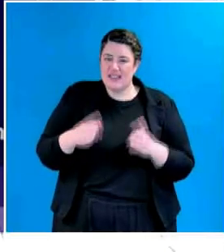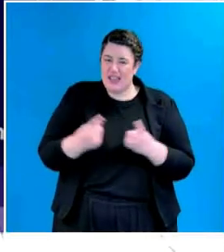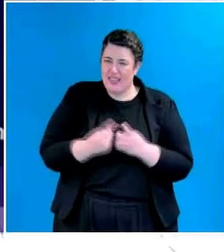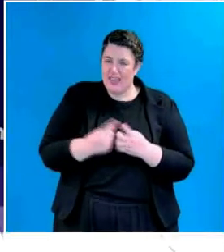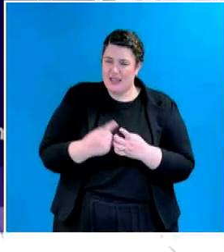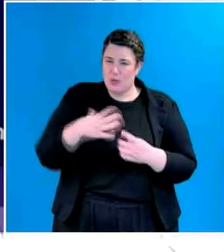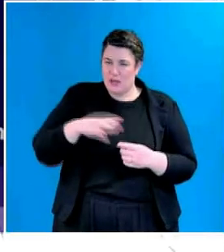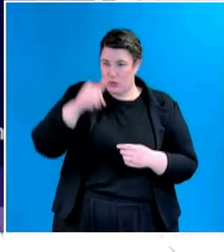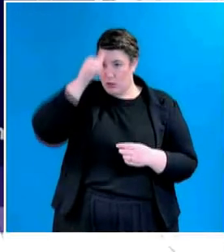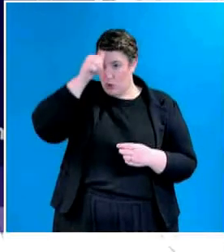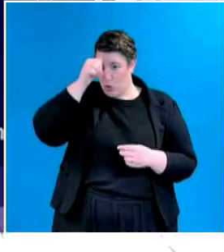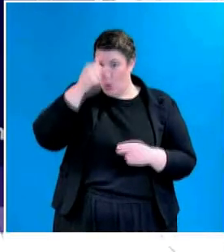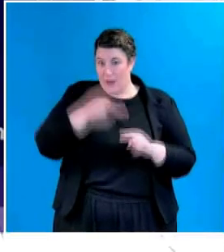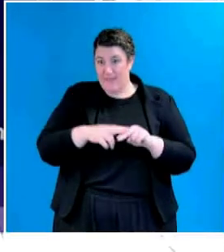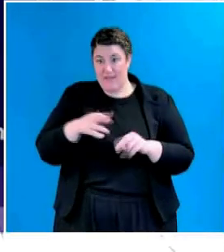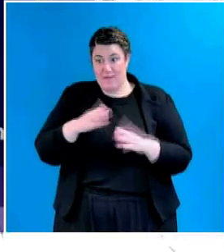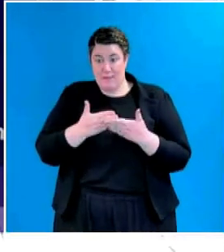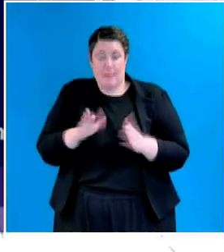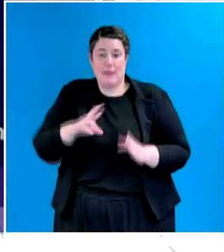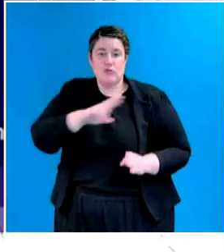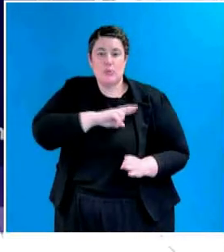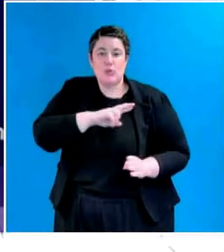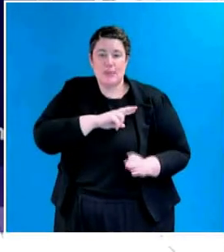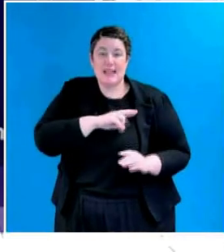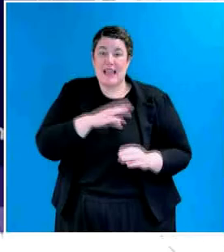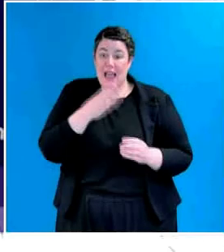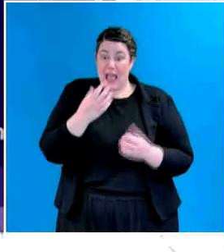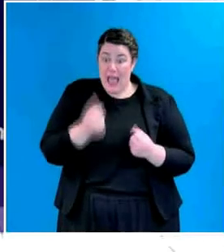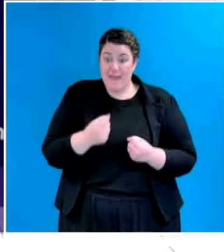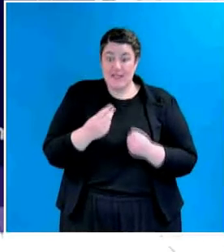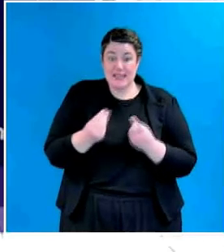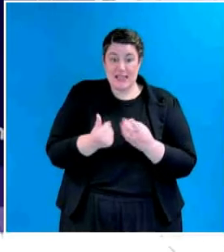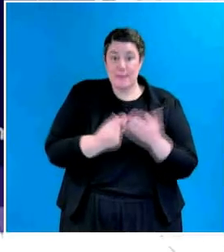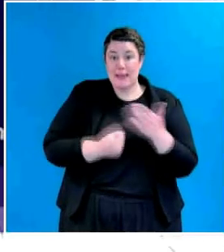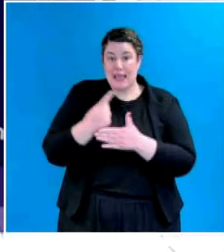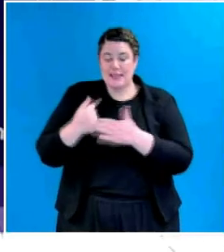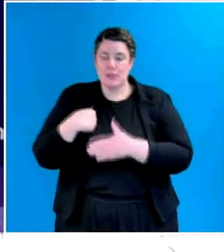of public authorities. So there have been some cases that we have missed.